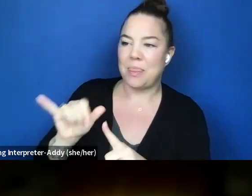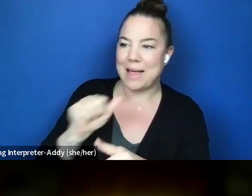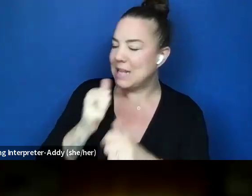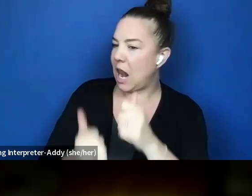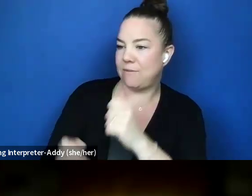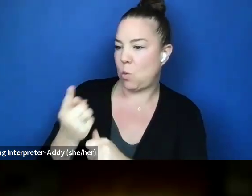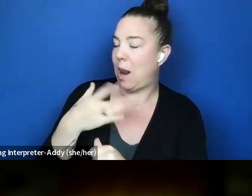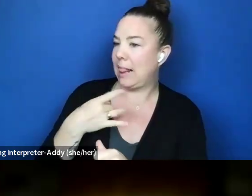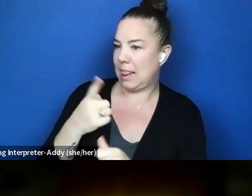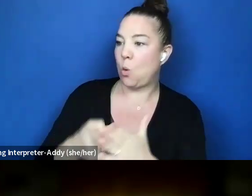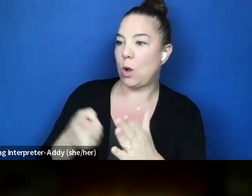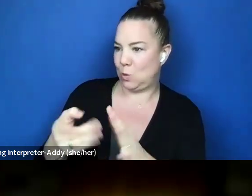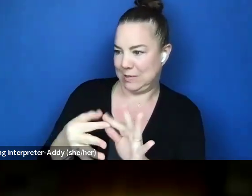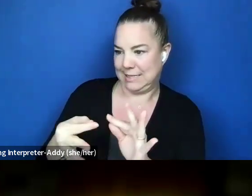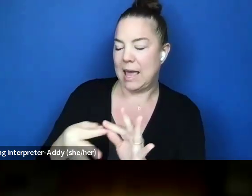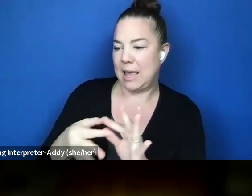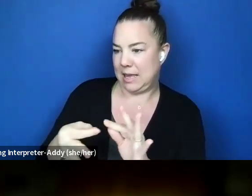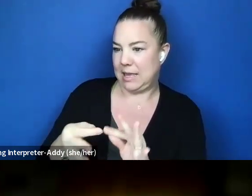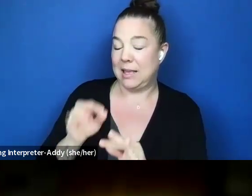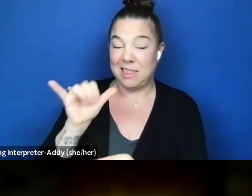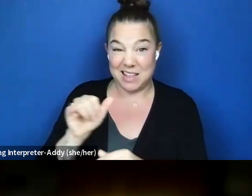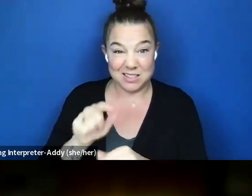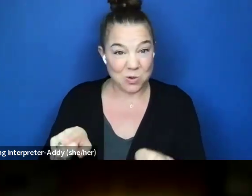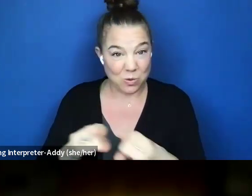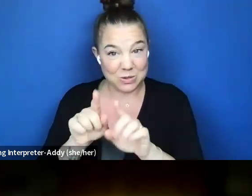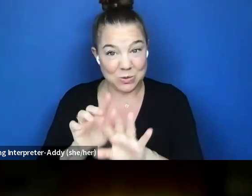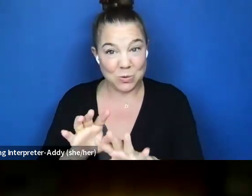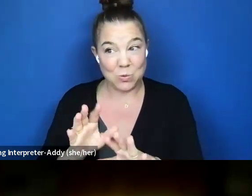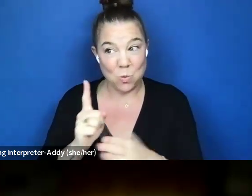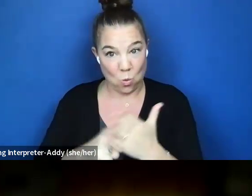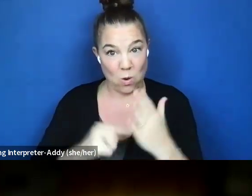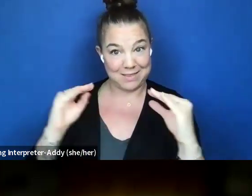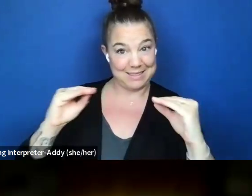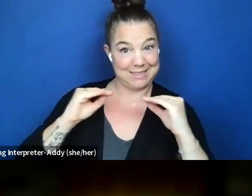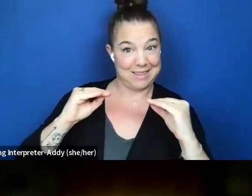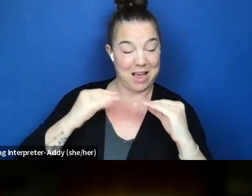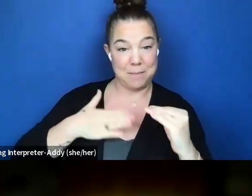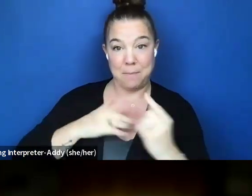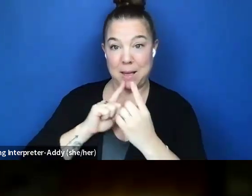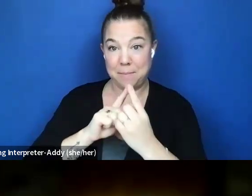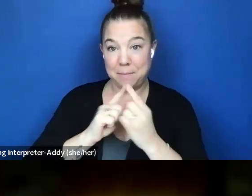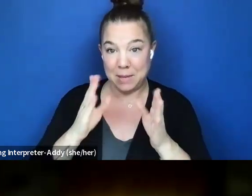Don Posh: I like what you're saying, because that's another thing that I was taught by my mentors is that